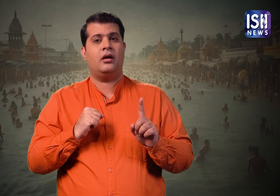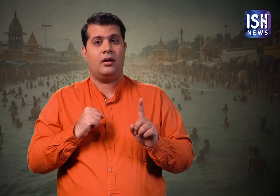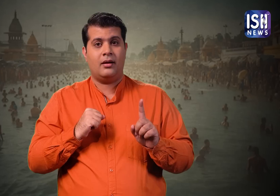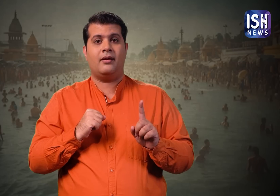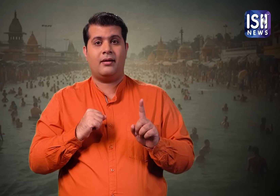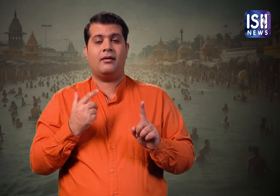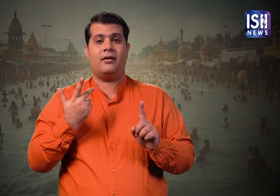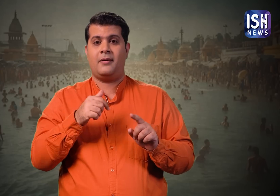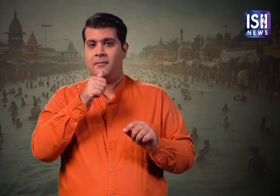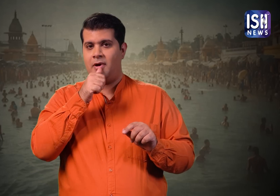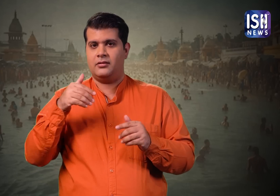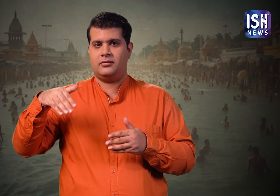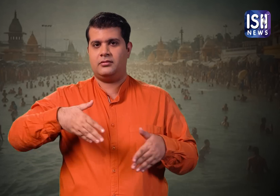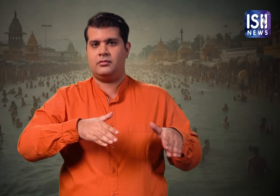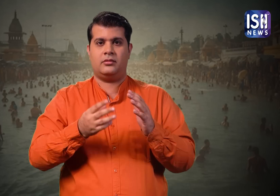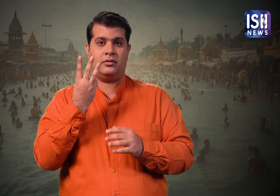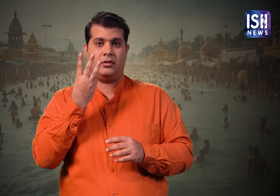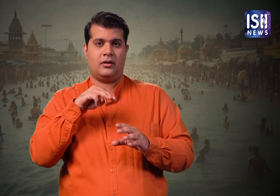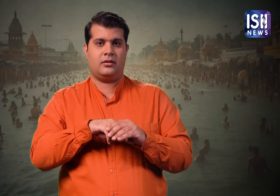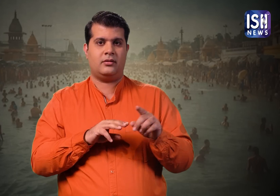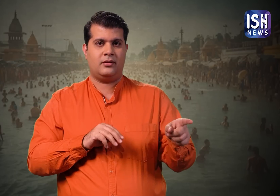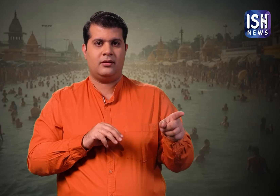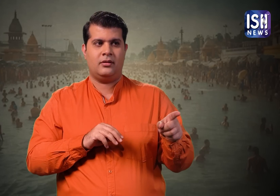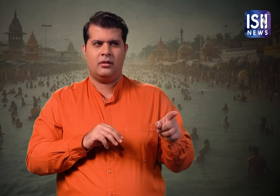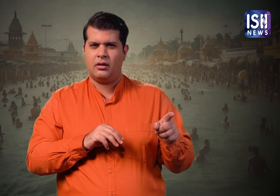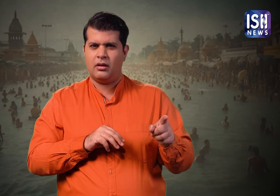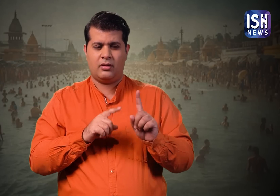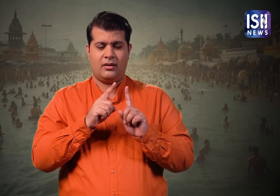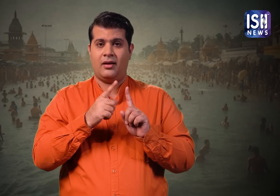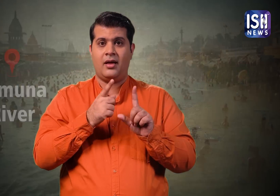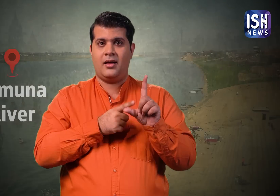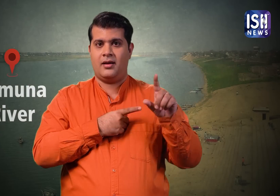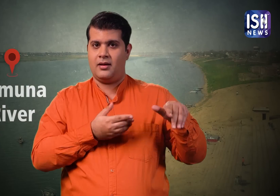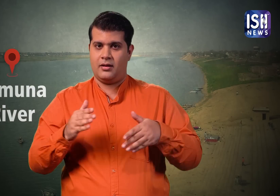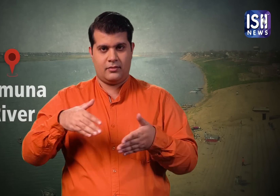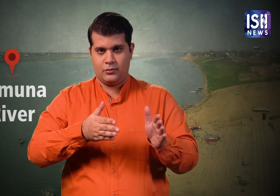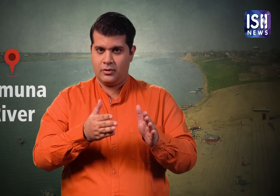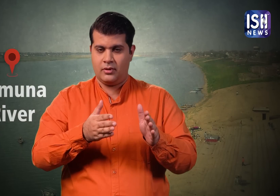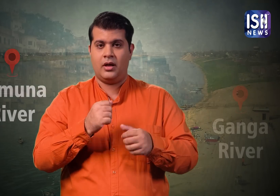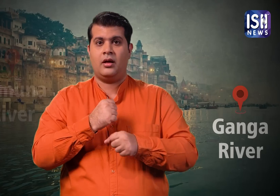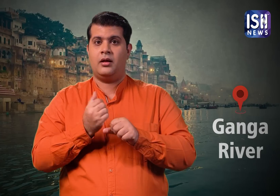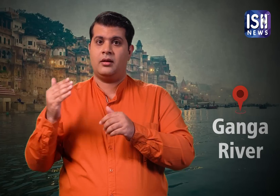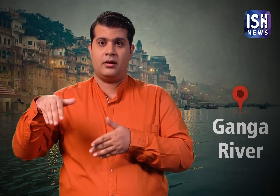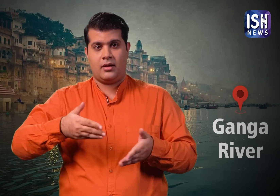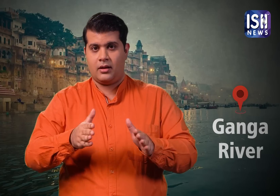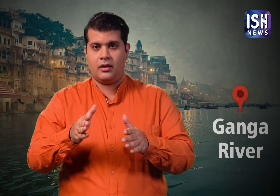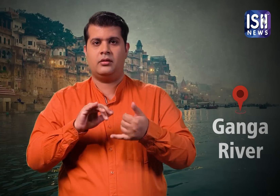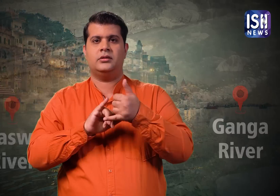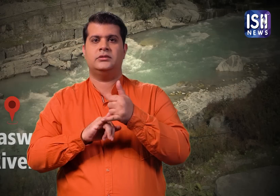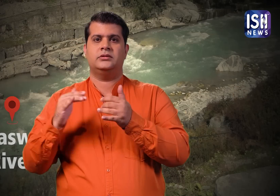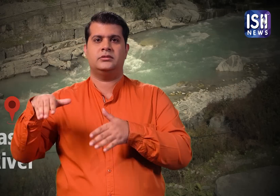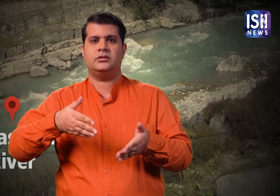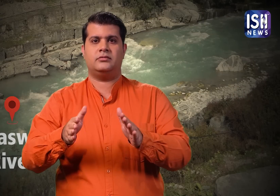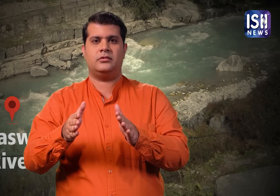This is because it has 3 major rivers, i.e. Yamuna, Ganga and Saraswati following there.